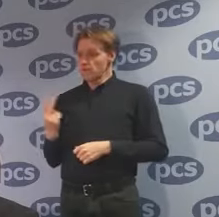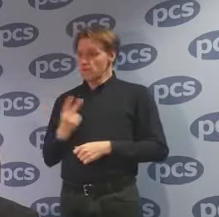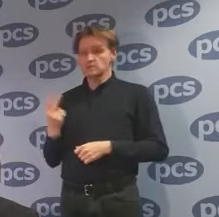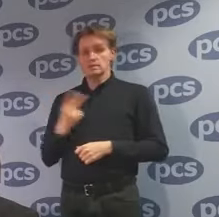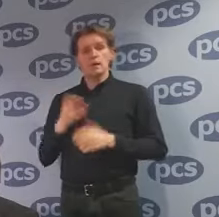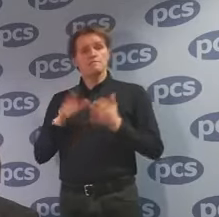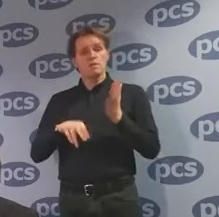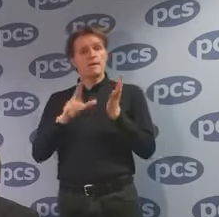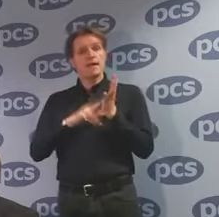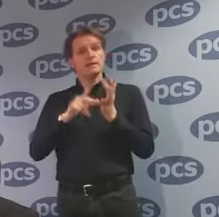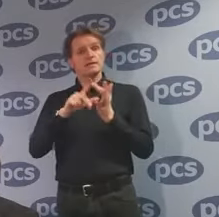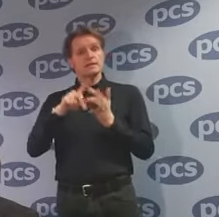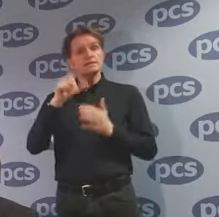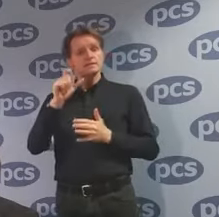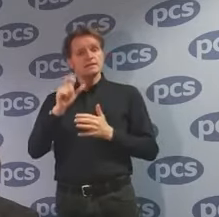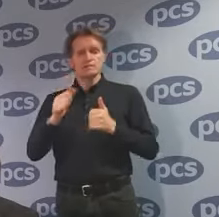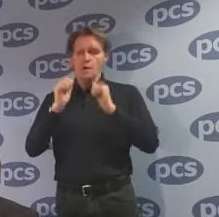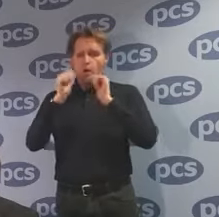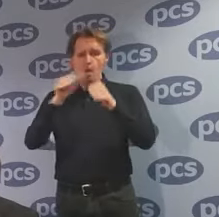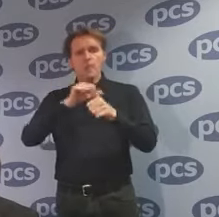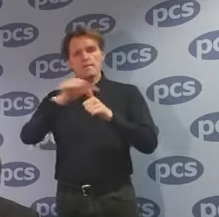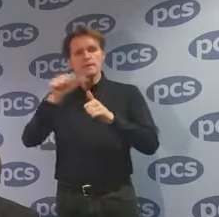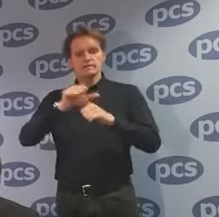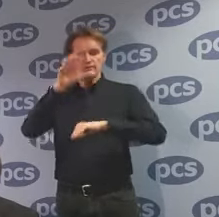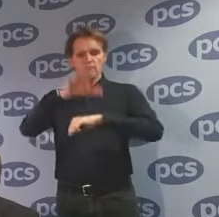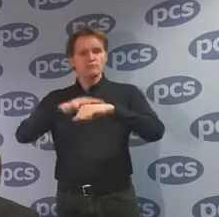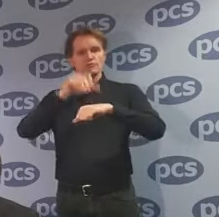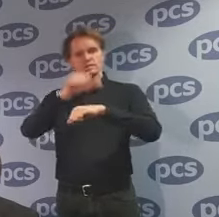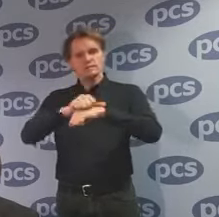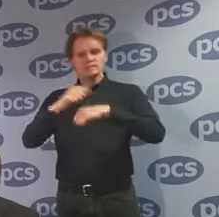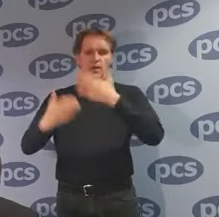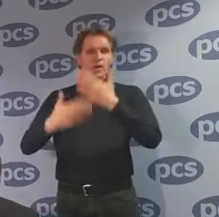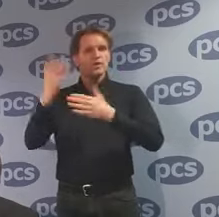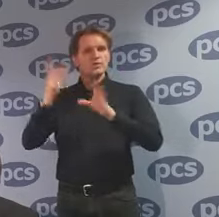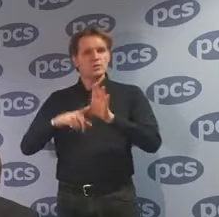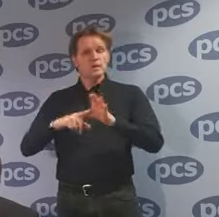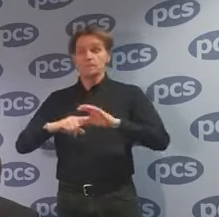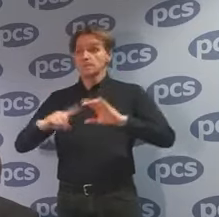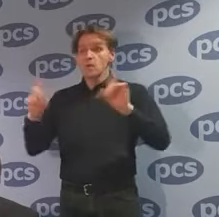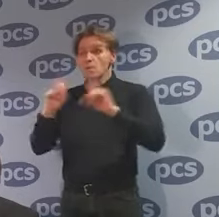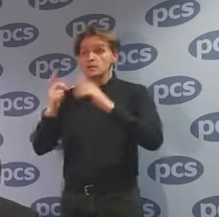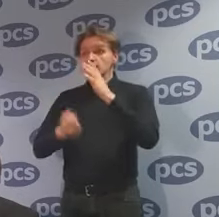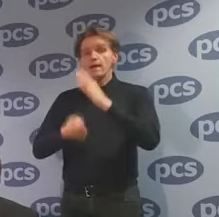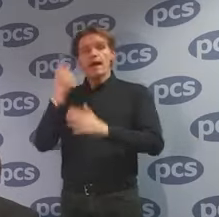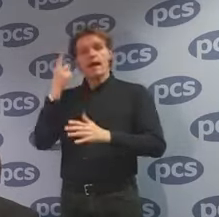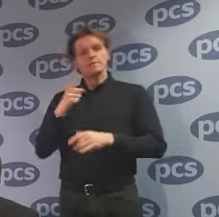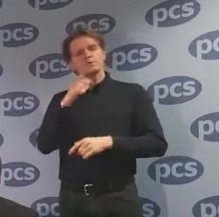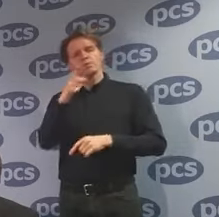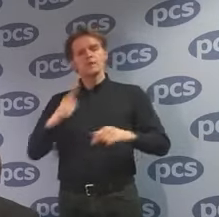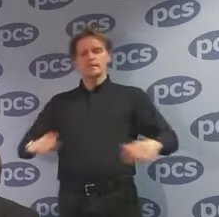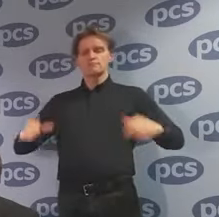can I wish you all the best over the festive season and I hope that whatever happens you're able to spend some relaxing time with family and friends